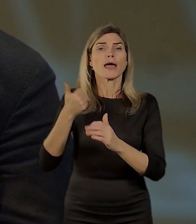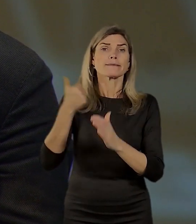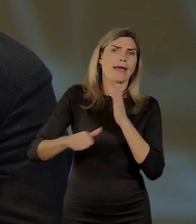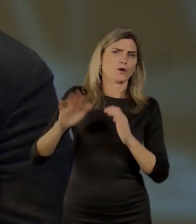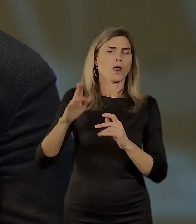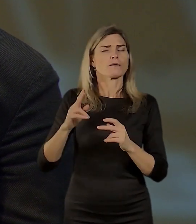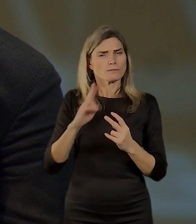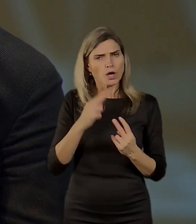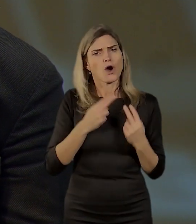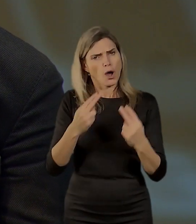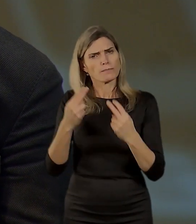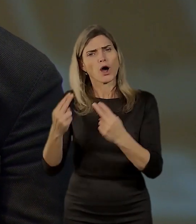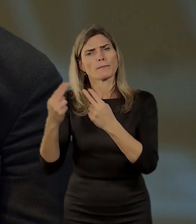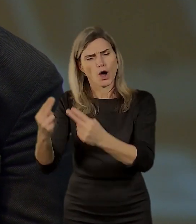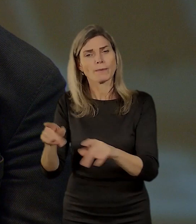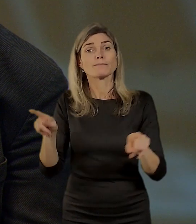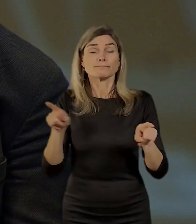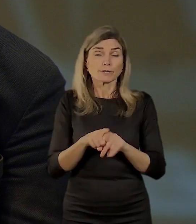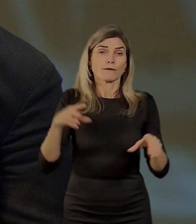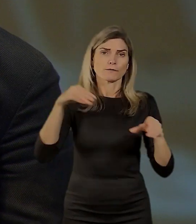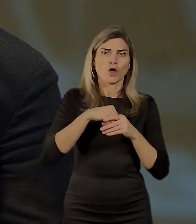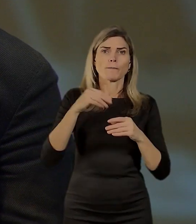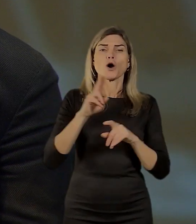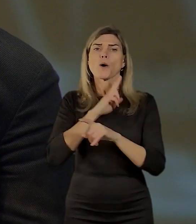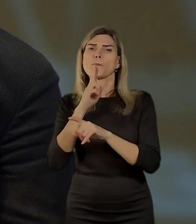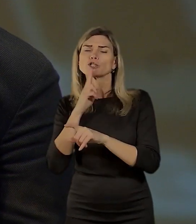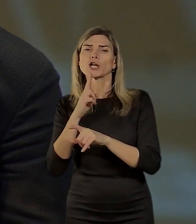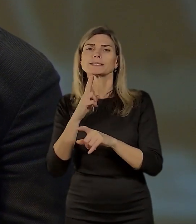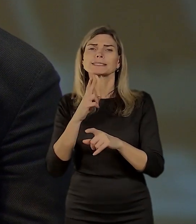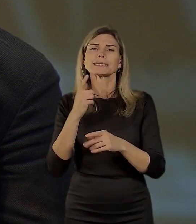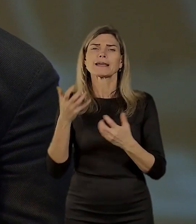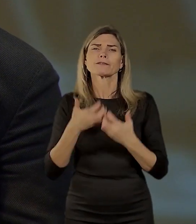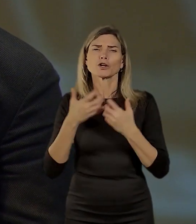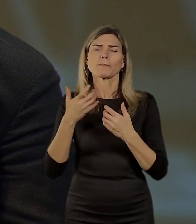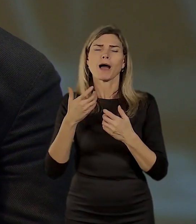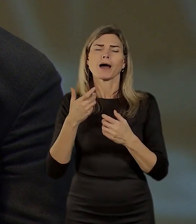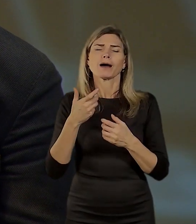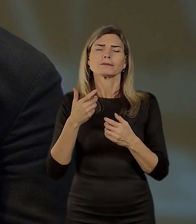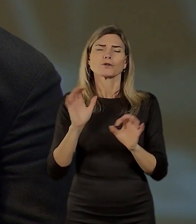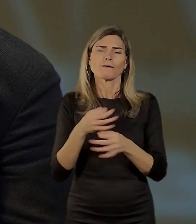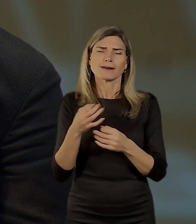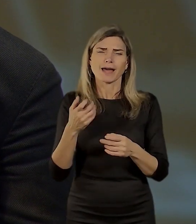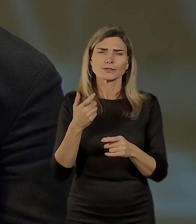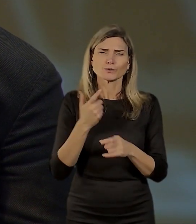we want to invest in them. Of course, it takes some time. That is of course clear, but we are working on it.